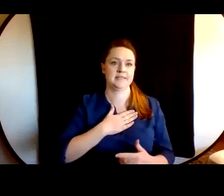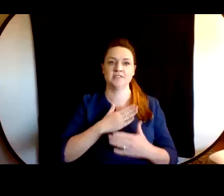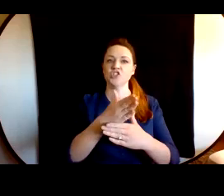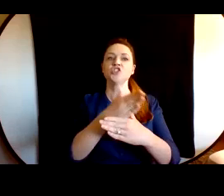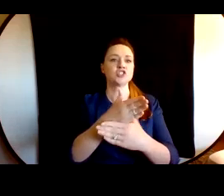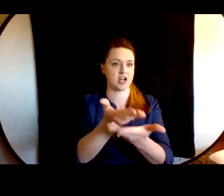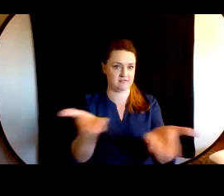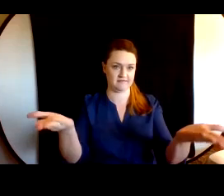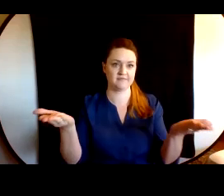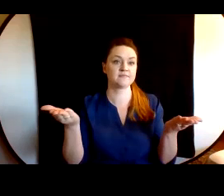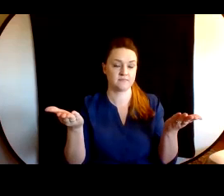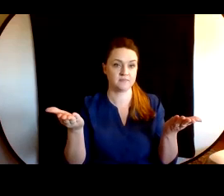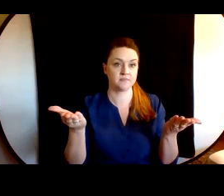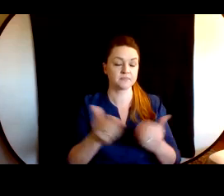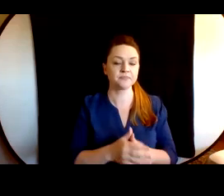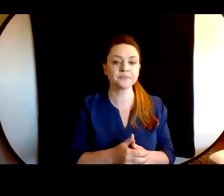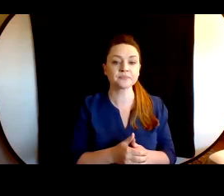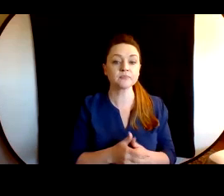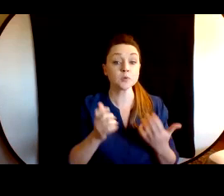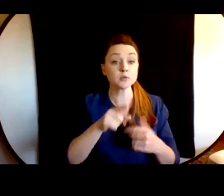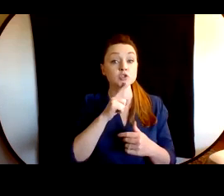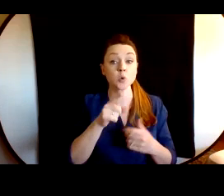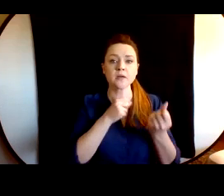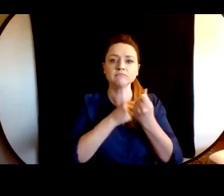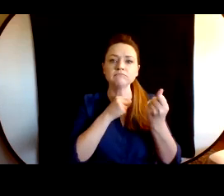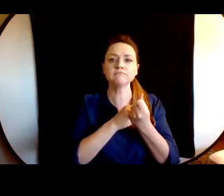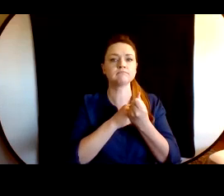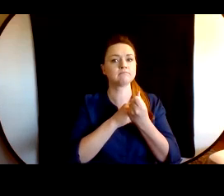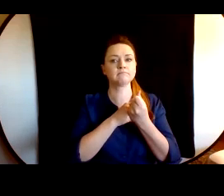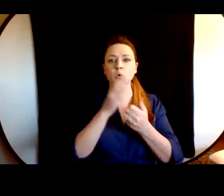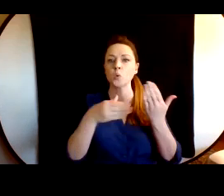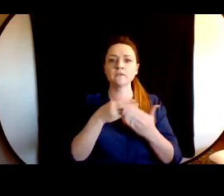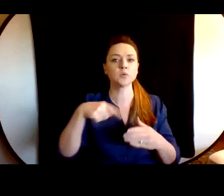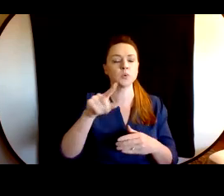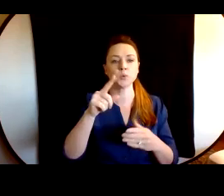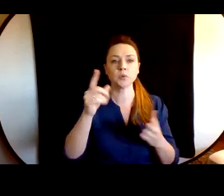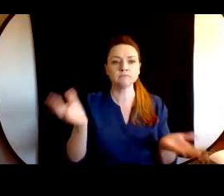who have inquired. I wanna make sure that I uplift and I amplify the fact that many of you come to the session